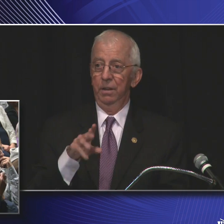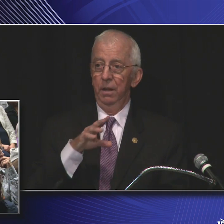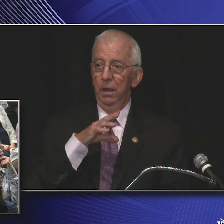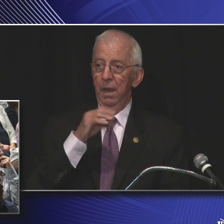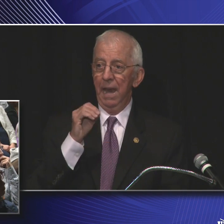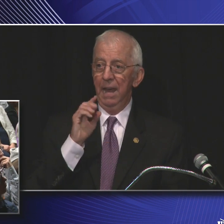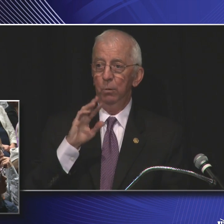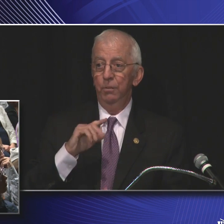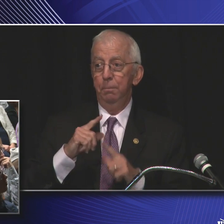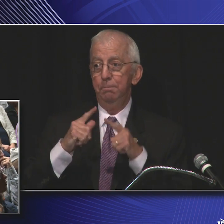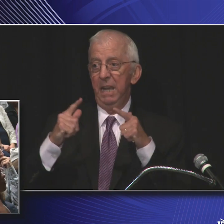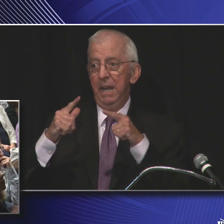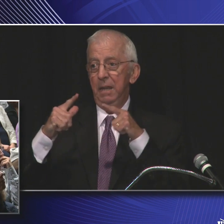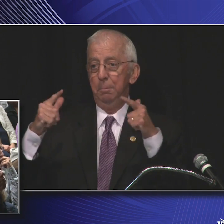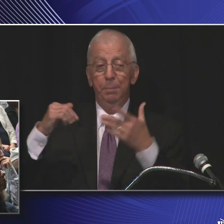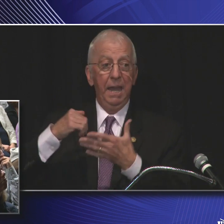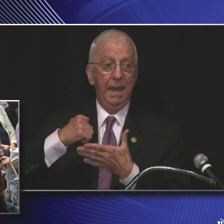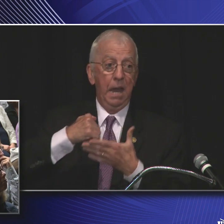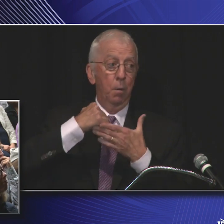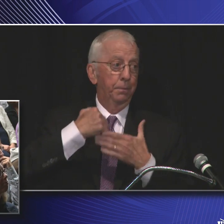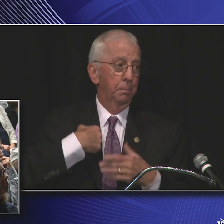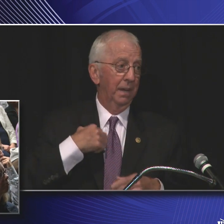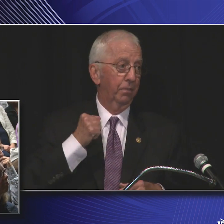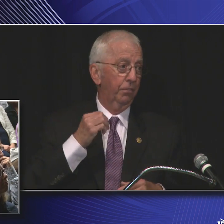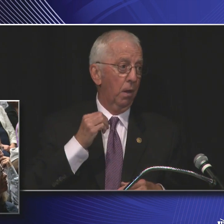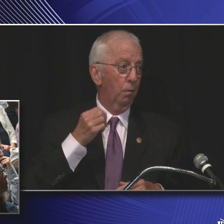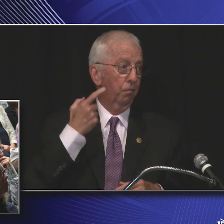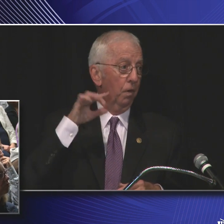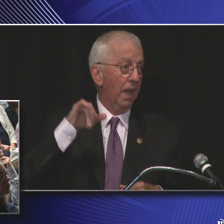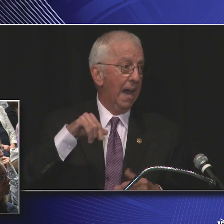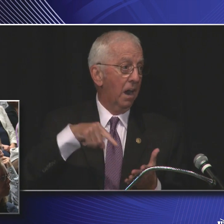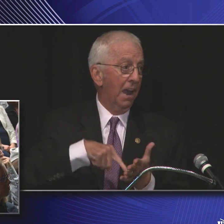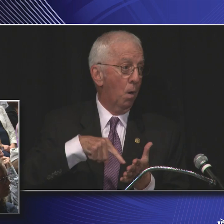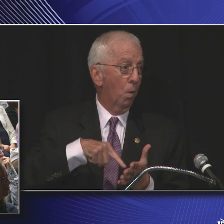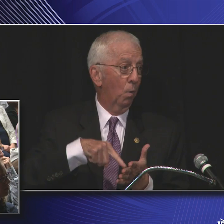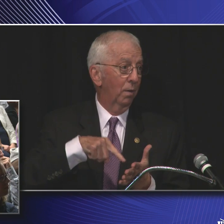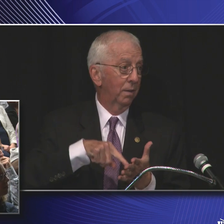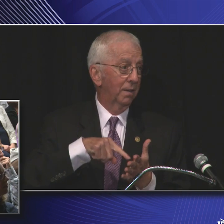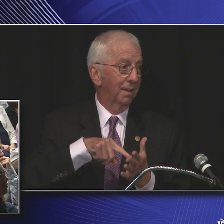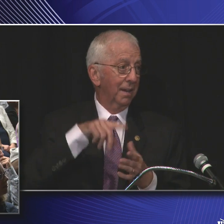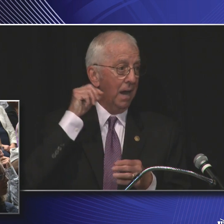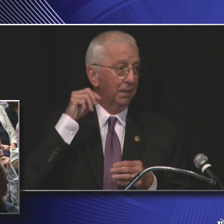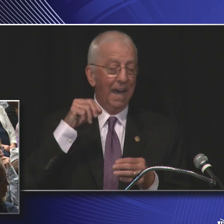And it was a big, big help to me. So for that I owe Gallaudet.